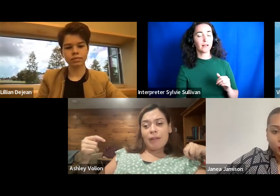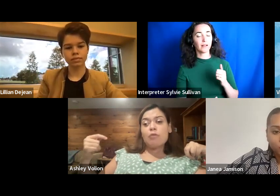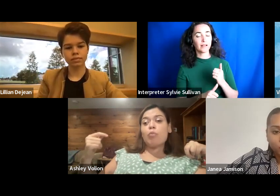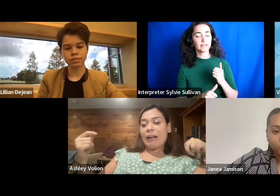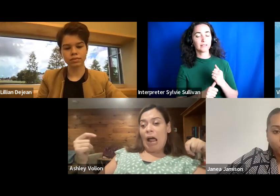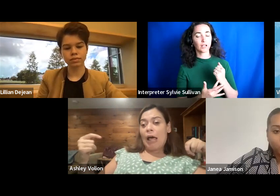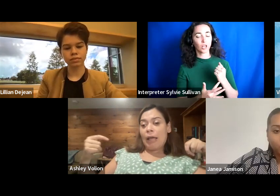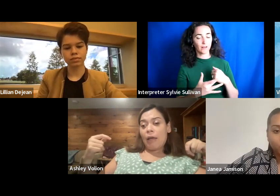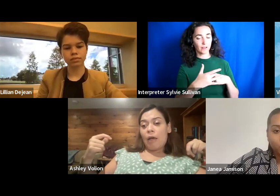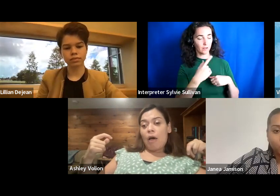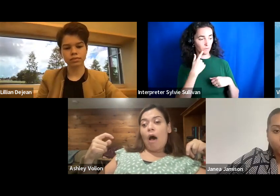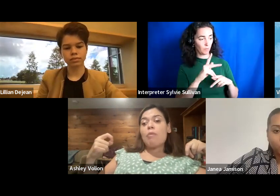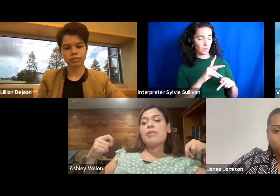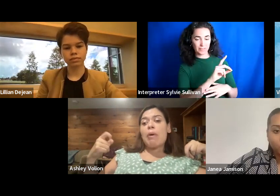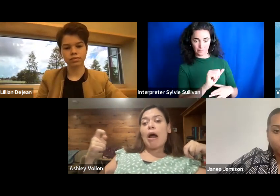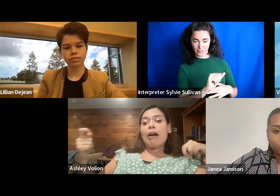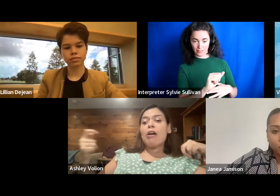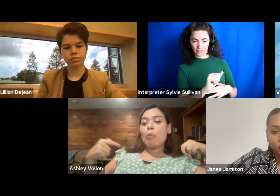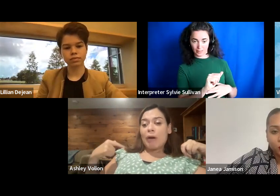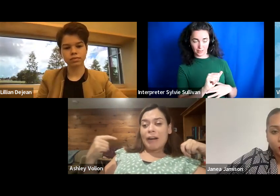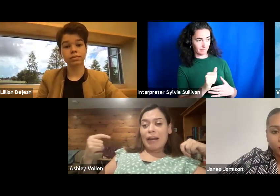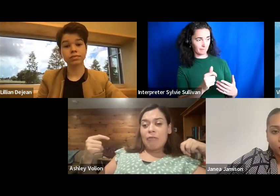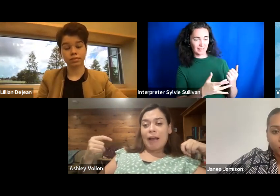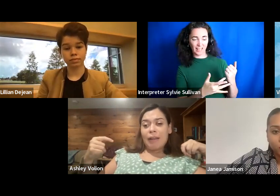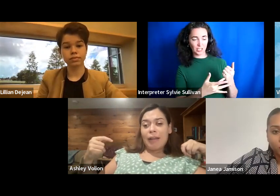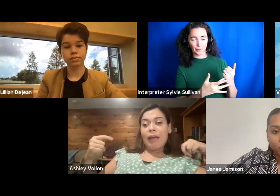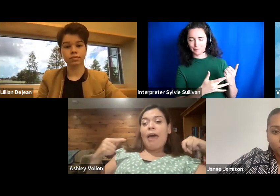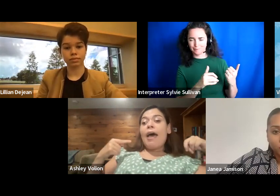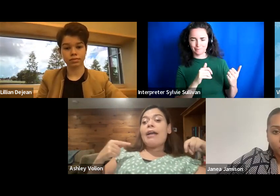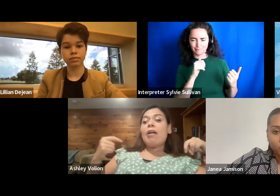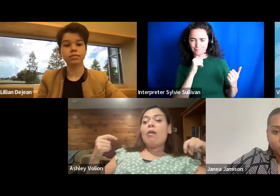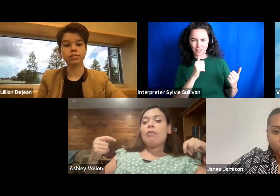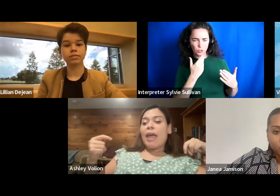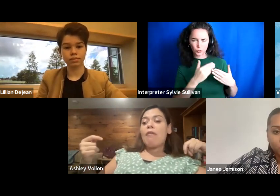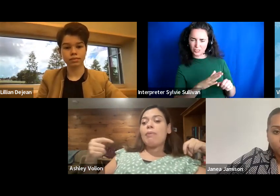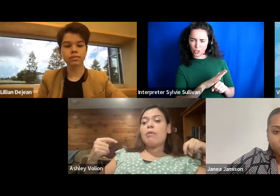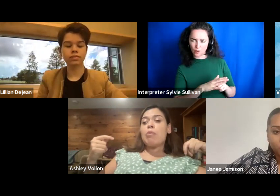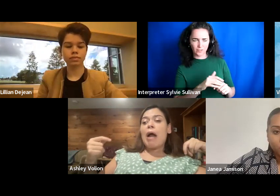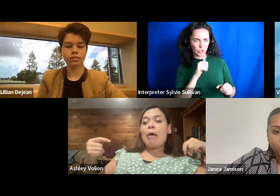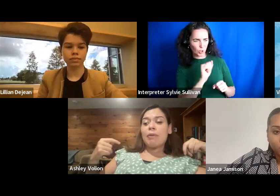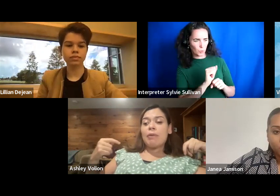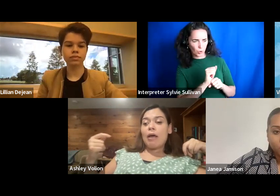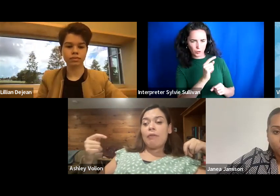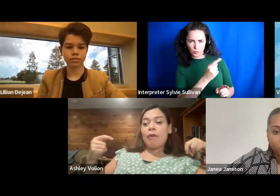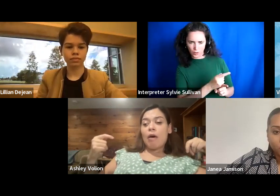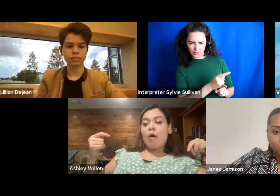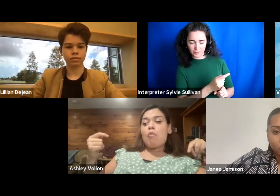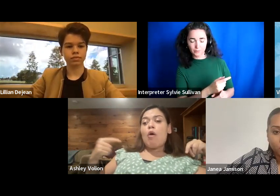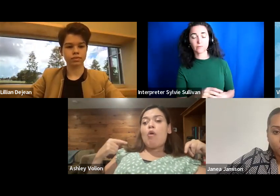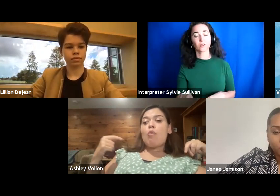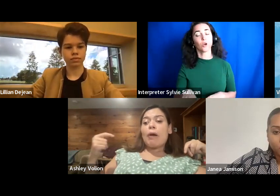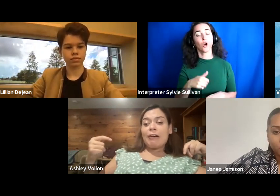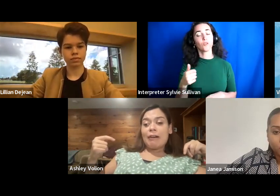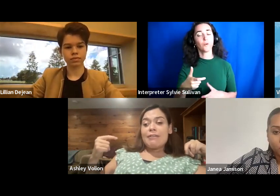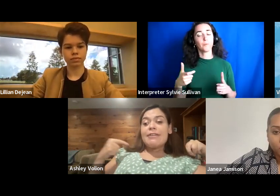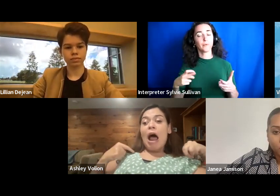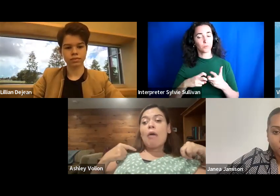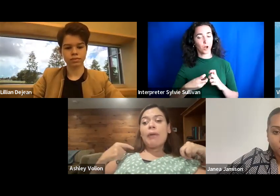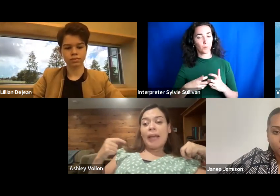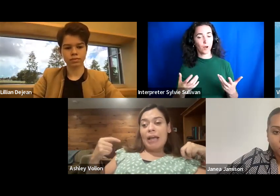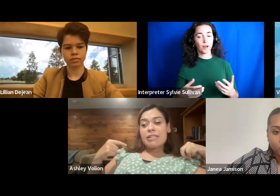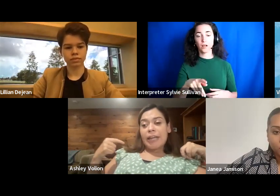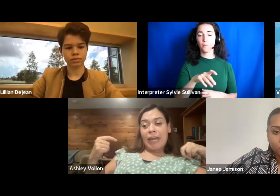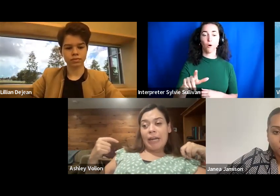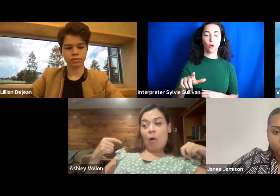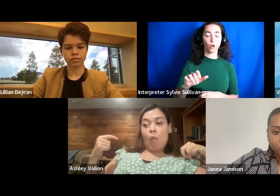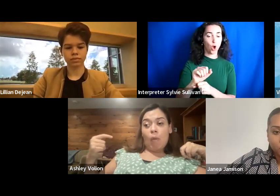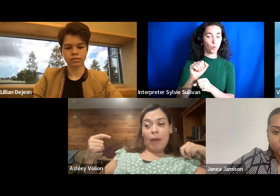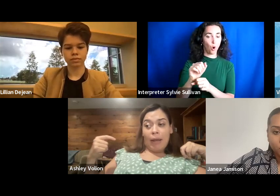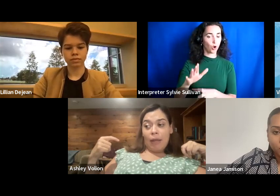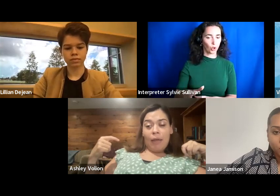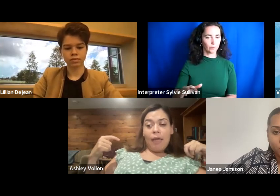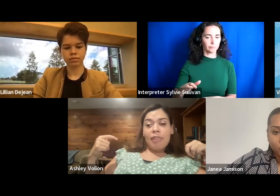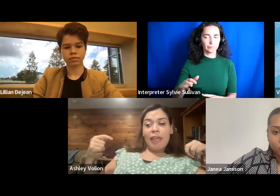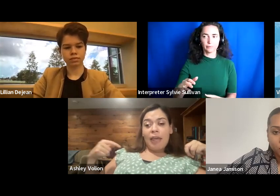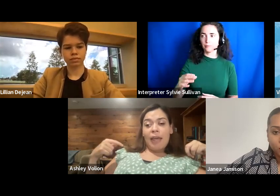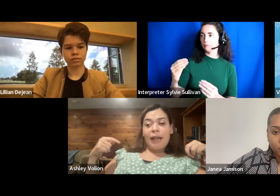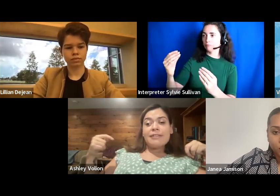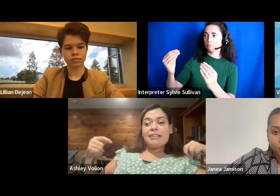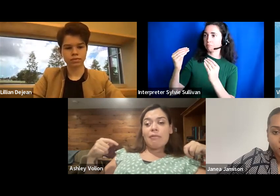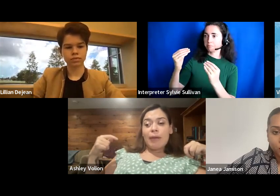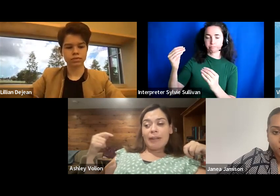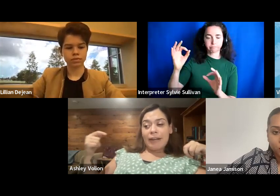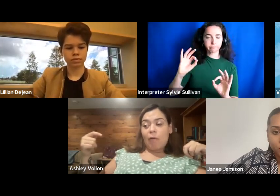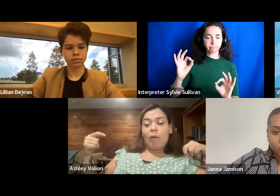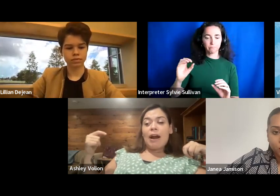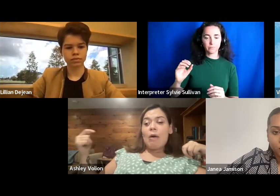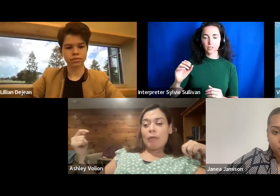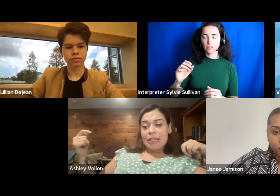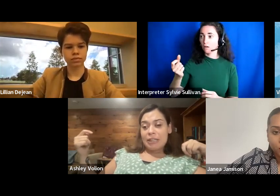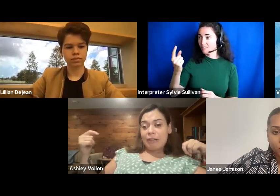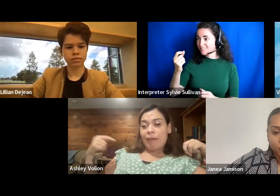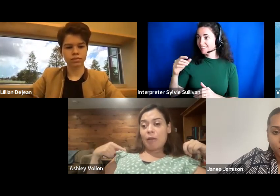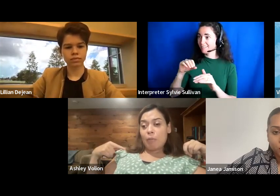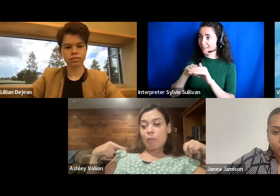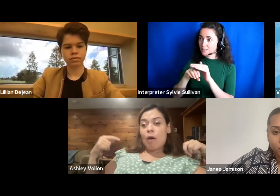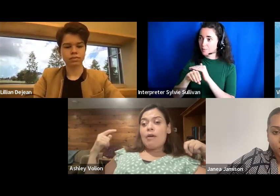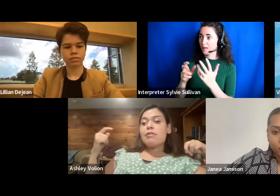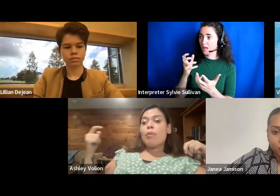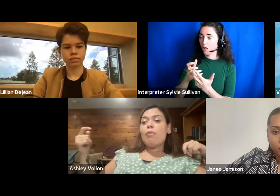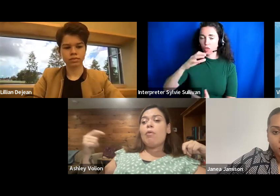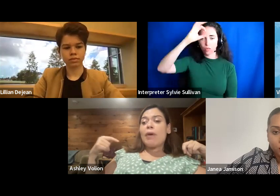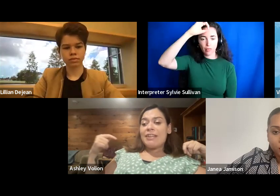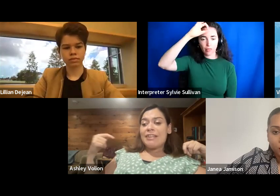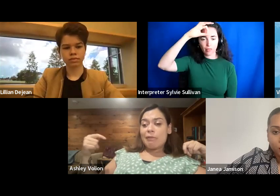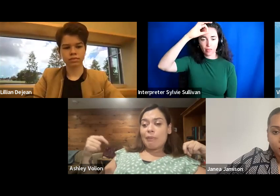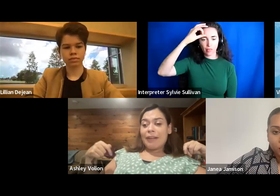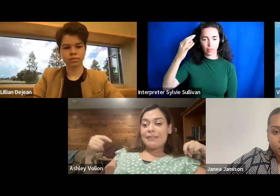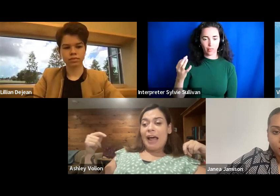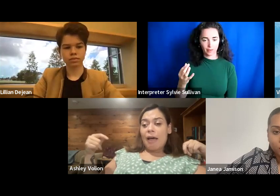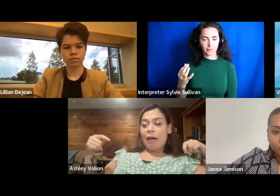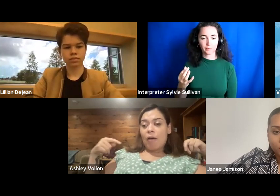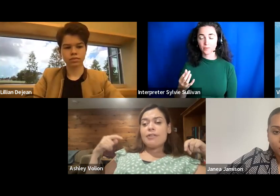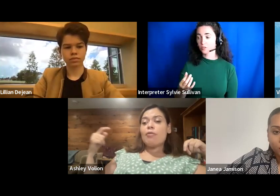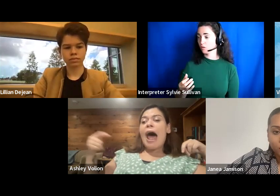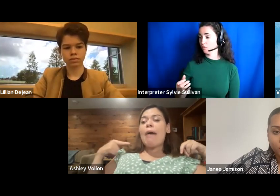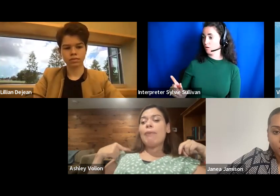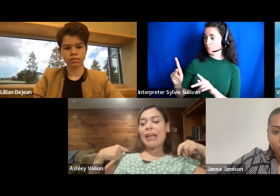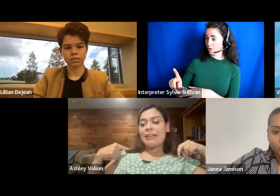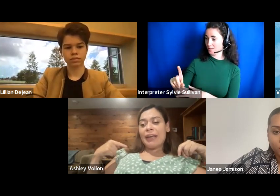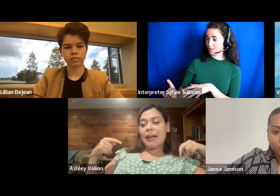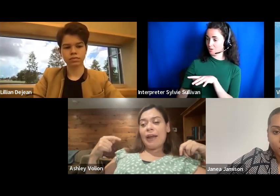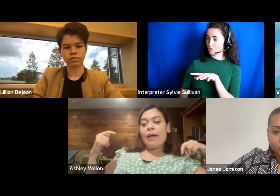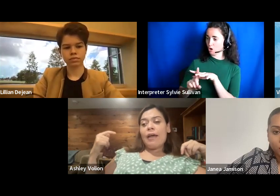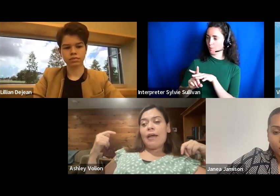We're not off so far or working correctly and also we have a big problem of poll workers not being educated on the accessibility or accommodations available to people with disabilities that so that makes it tend to have